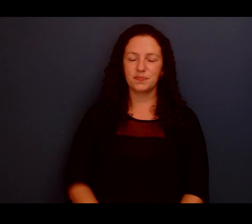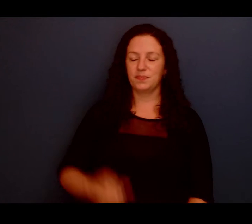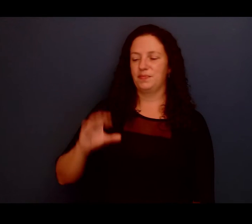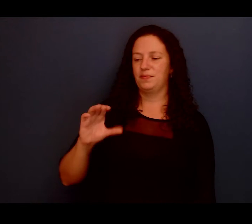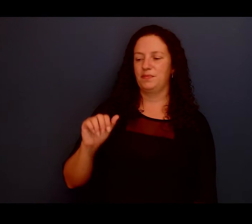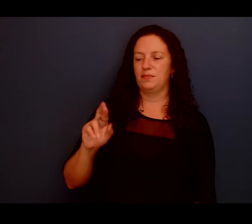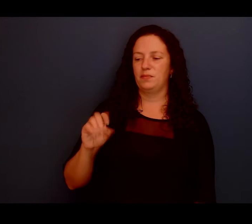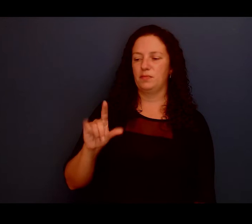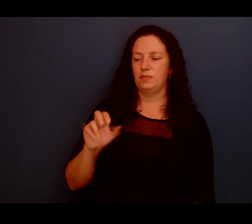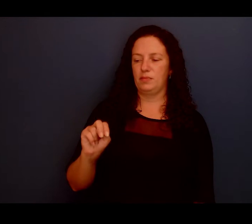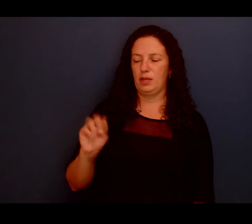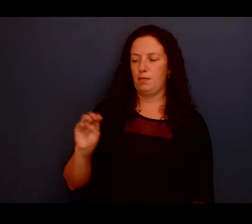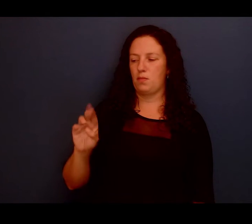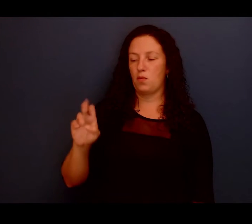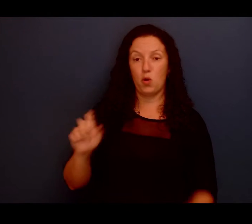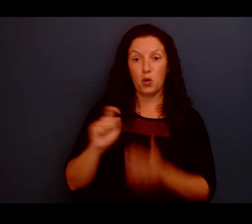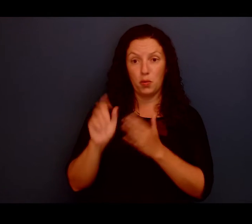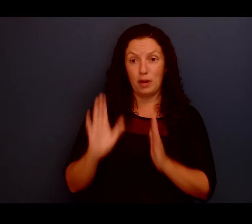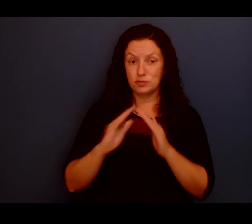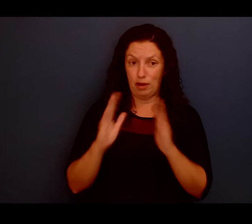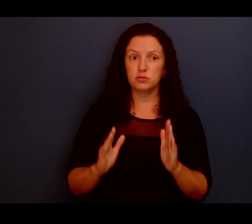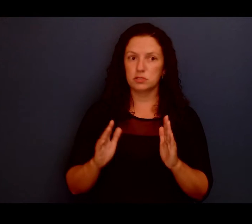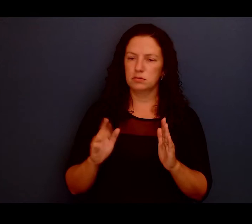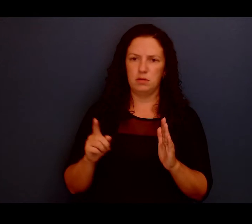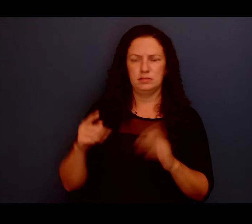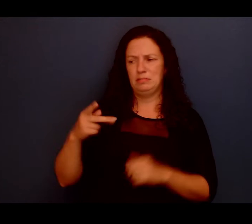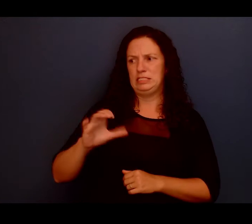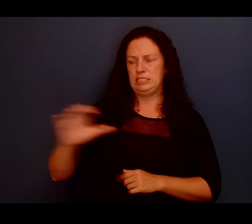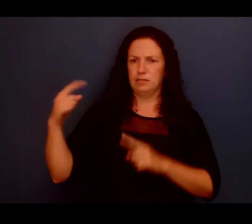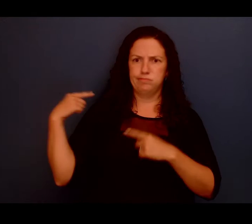The Carolyn Moore Writers House is the largest ever gift